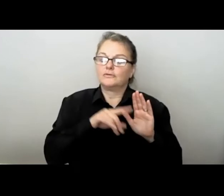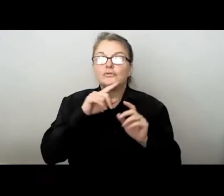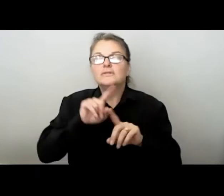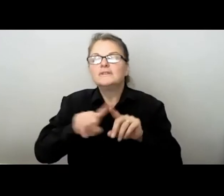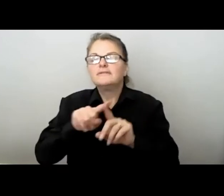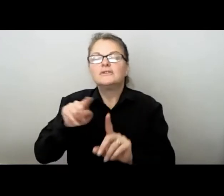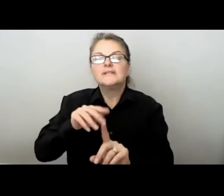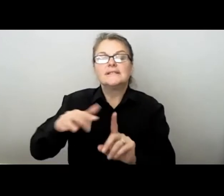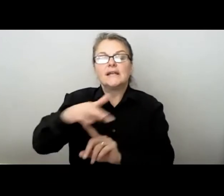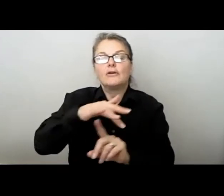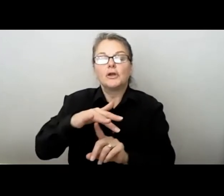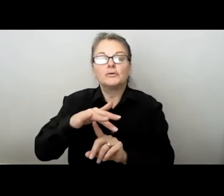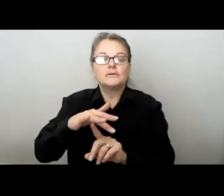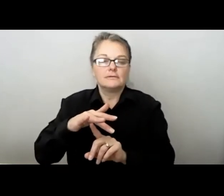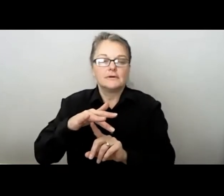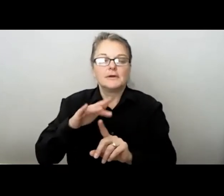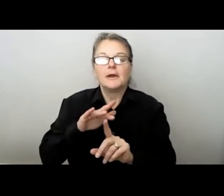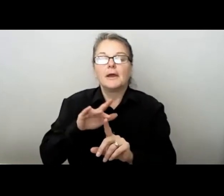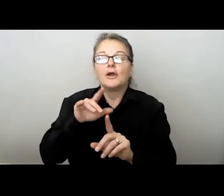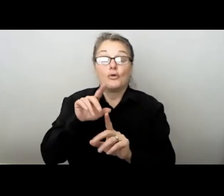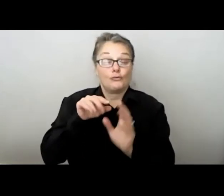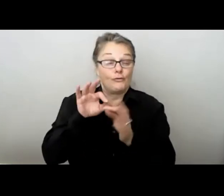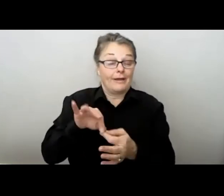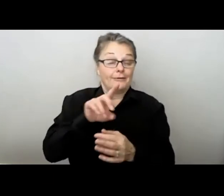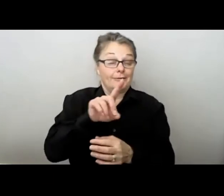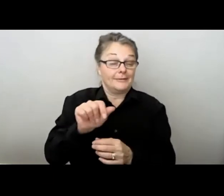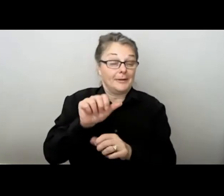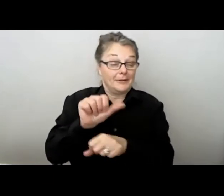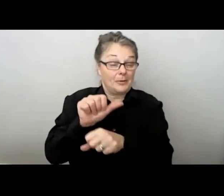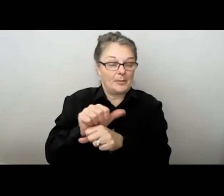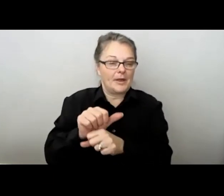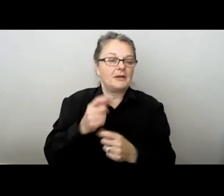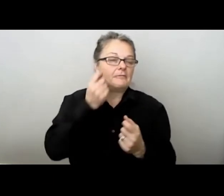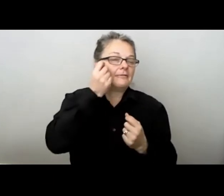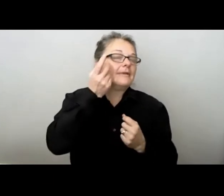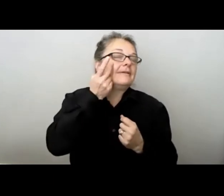IN PHASE 2, ARCH IS HOSTING TWO WORKSHOPS FOR THIS EVENING.